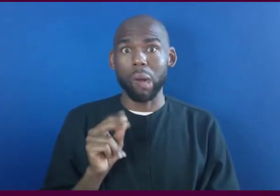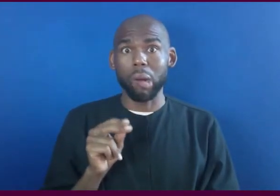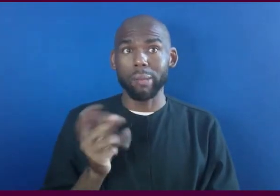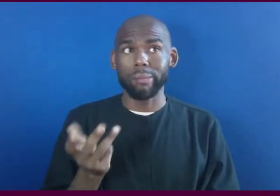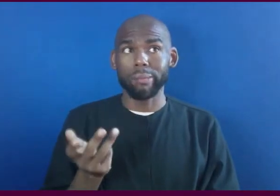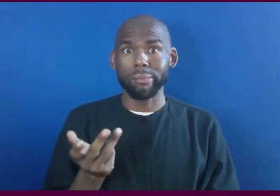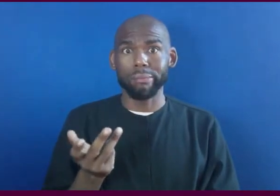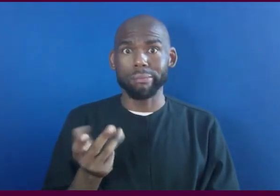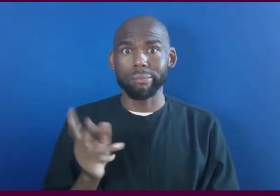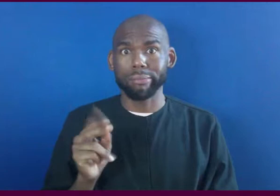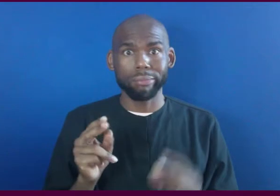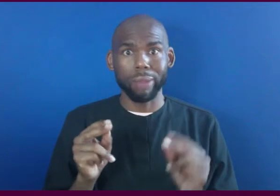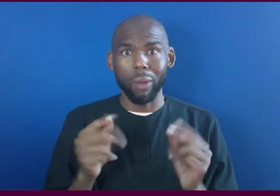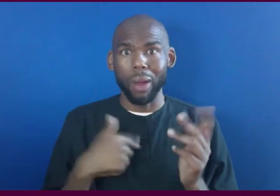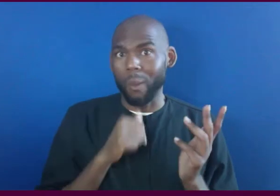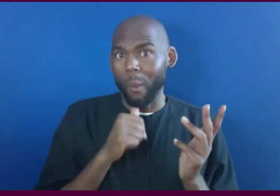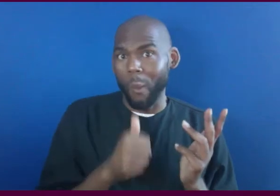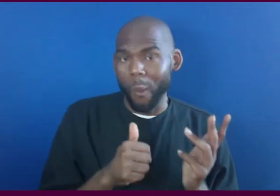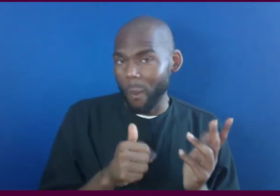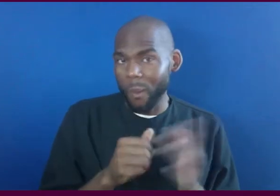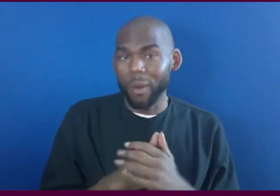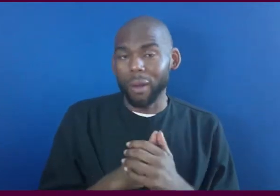No, I don't.